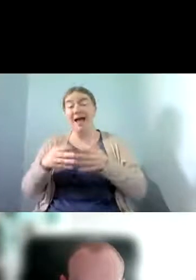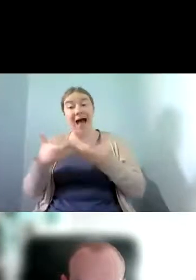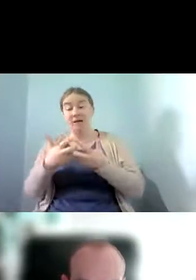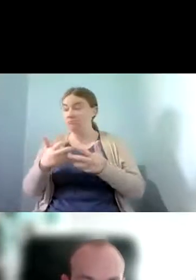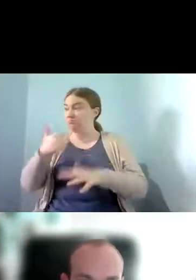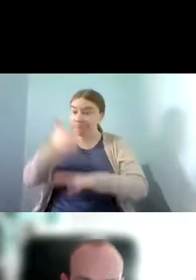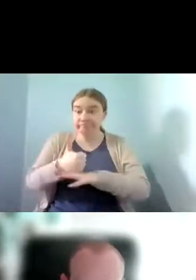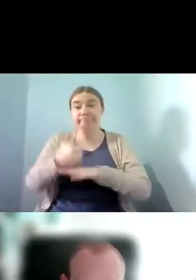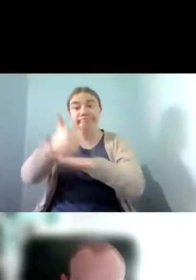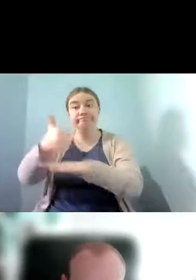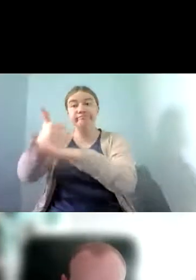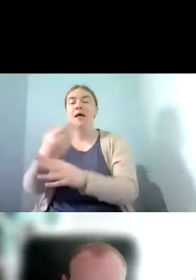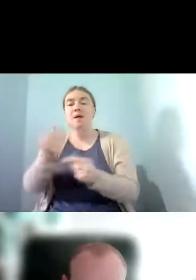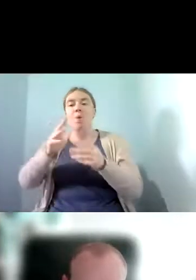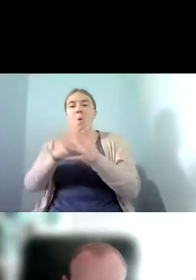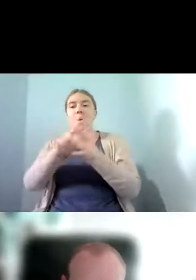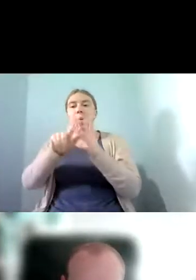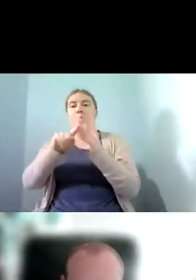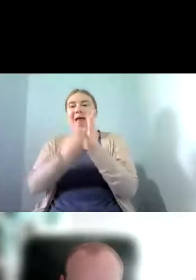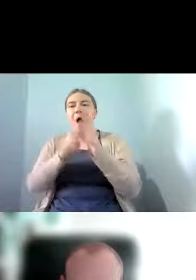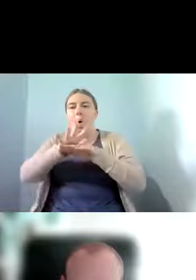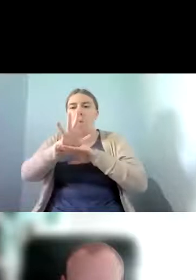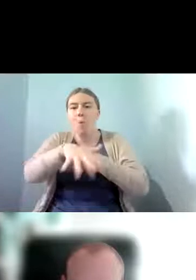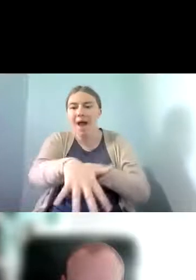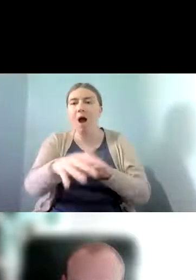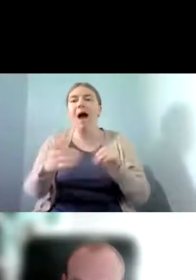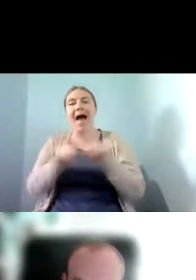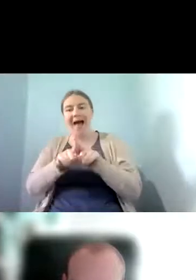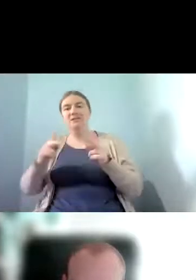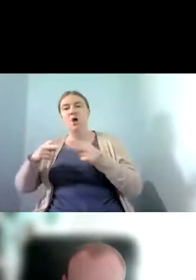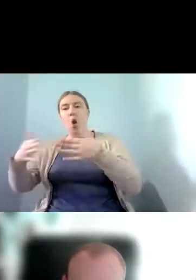of a series of weirs and locks this photo shows a typical weir on the river severn.